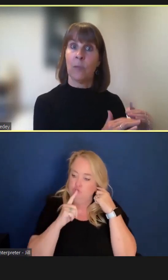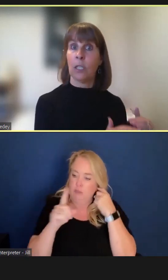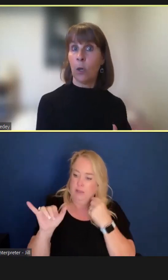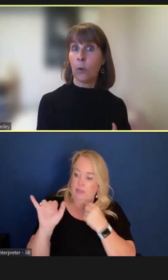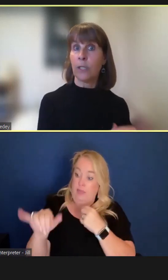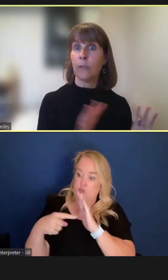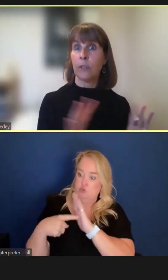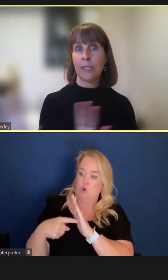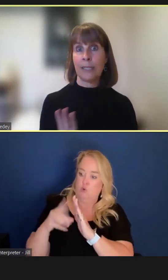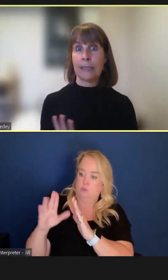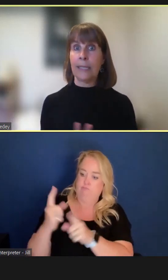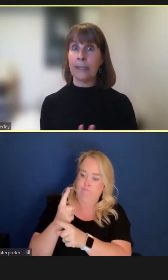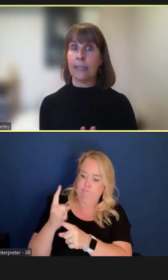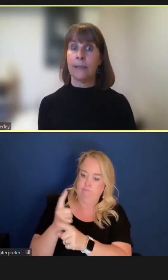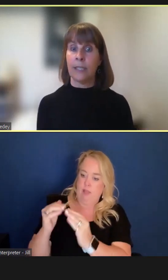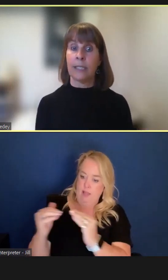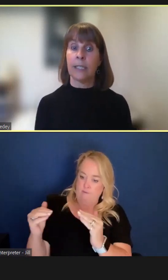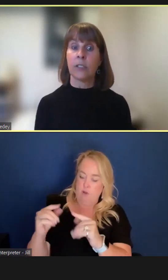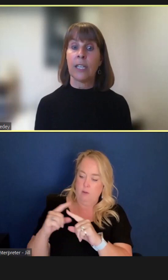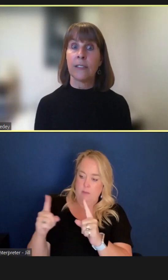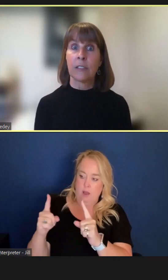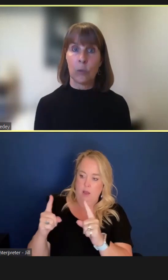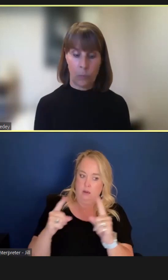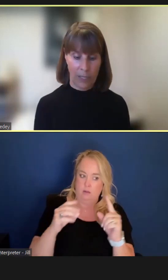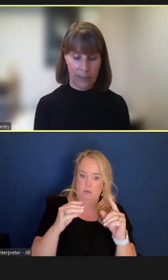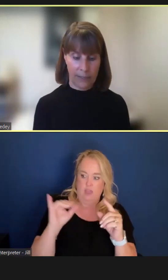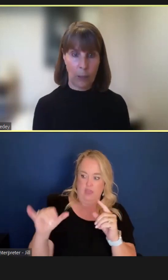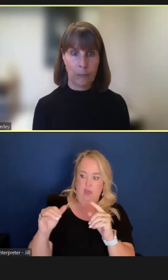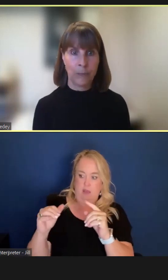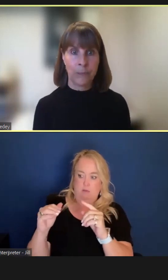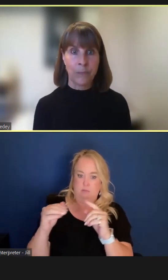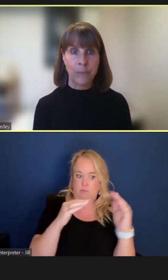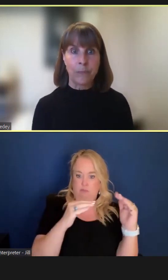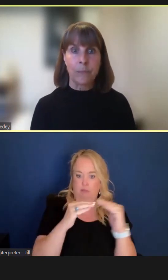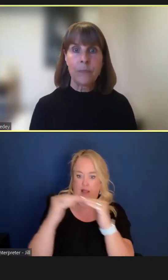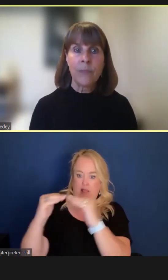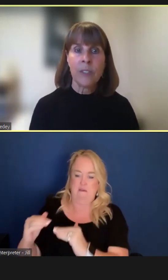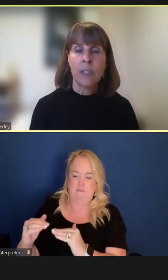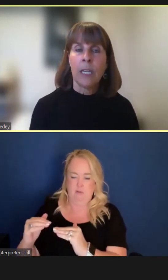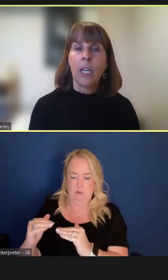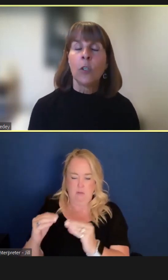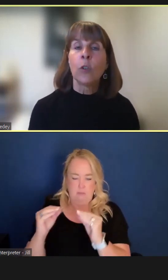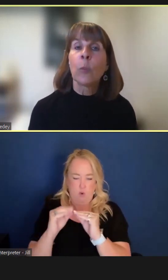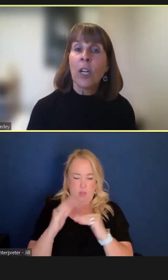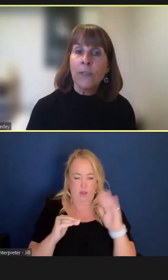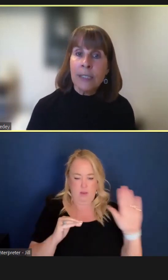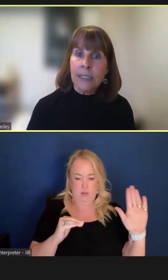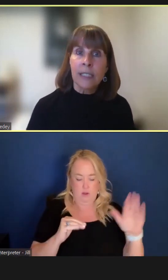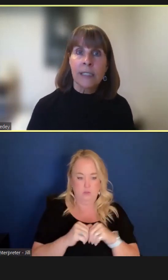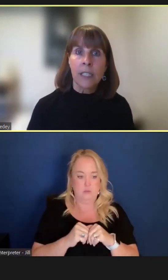lower level than than another test might say Norm reference let's talk a little